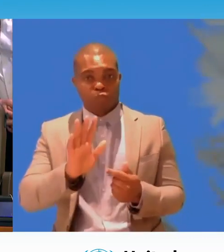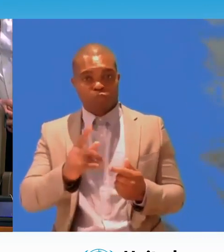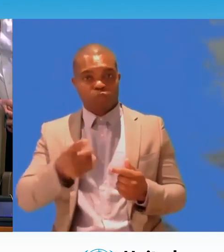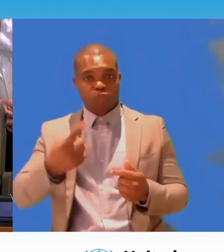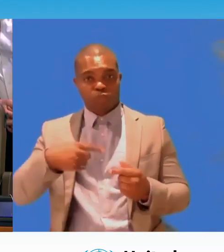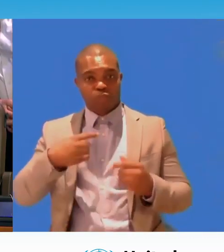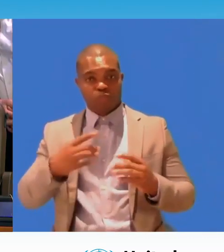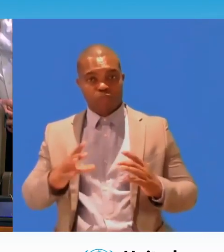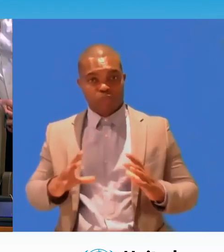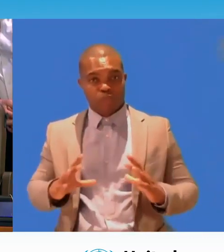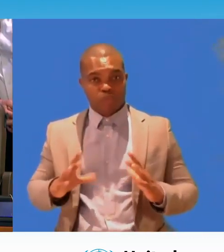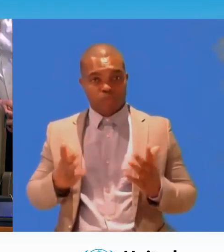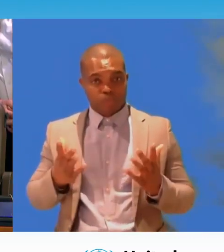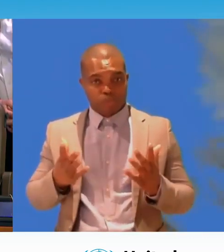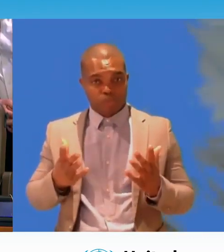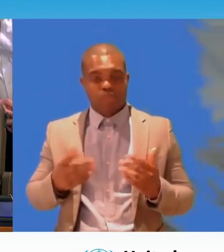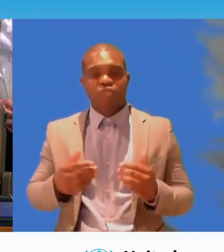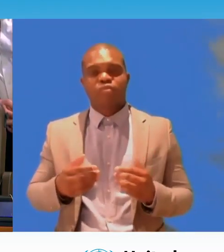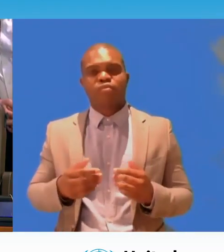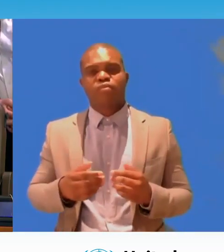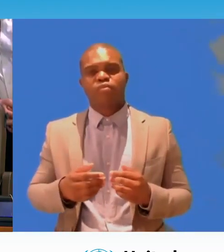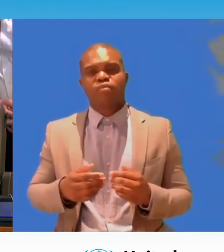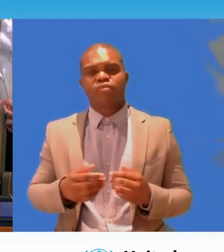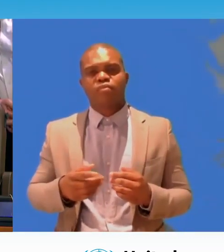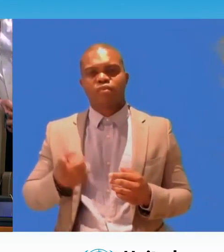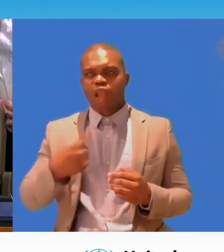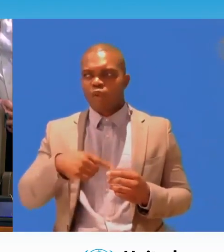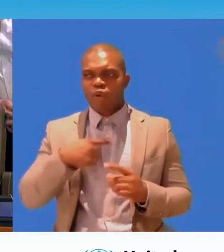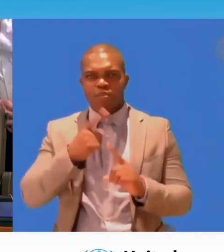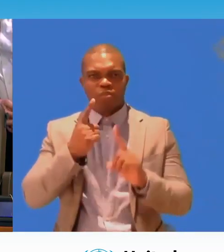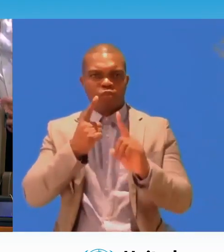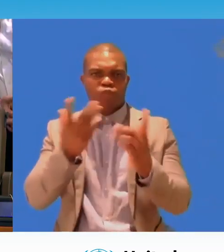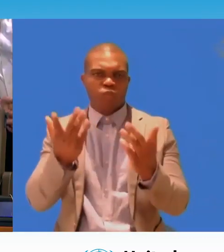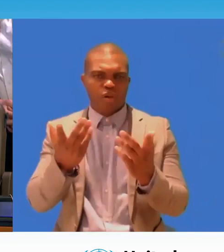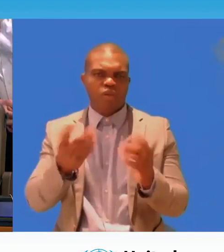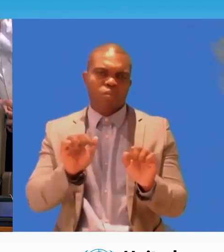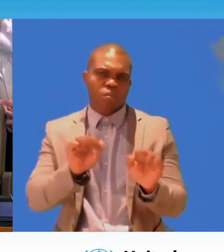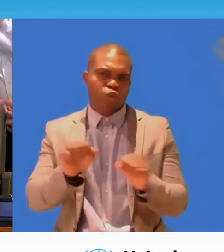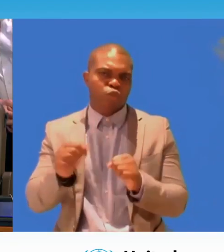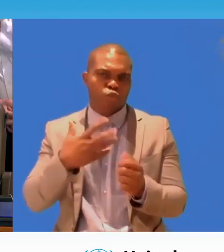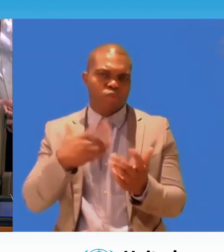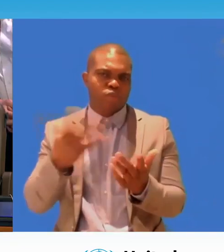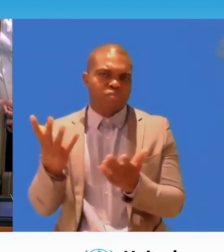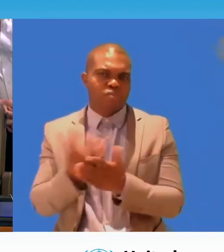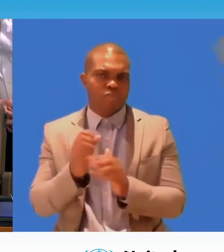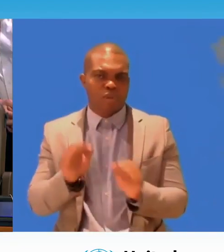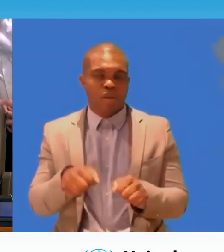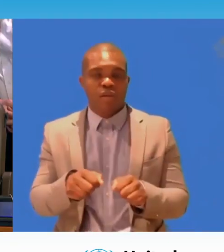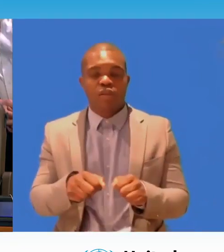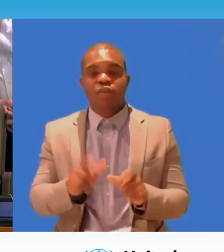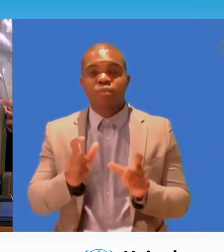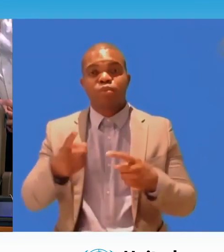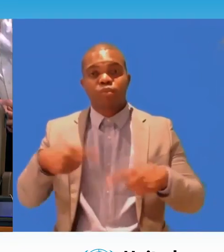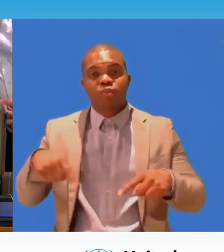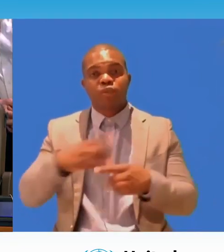must demonstrate and democratize inclusive laws across Generations product and presence